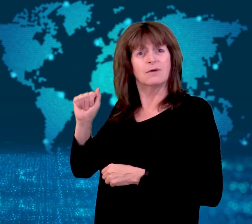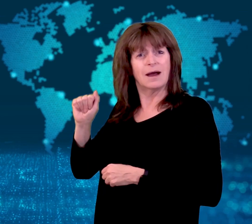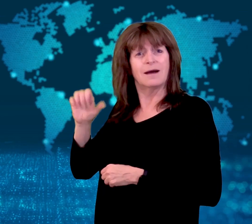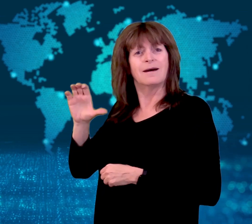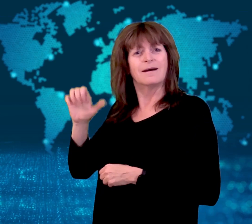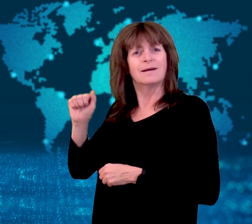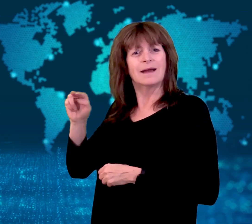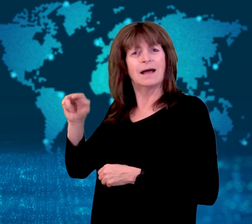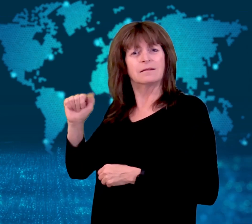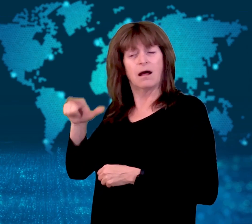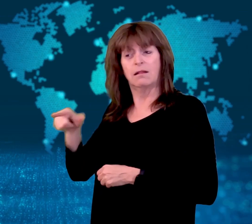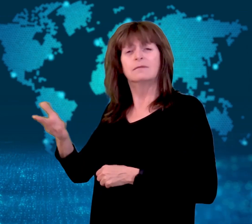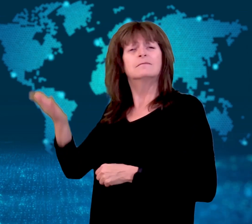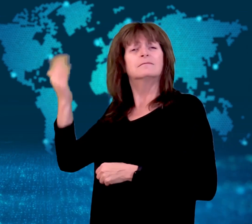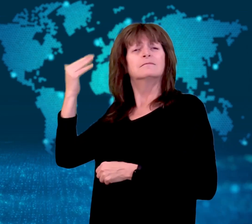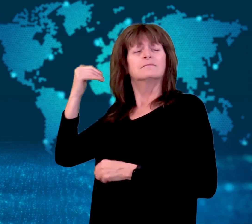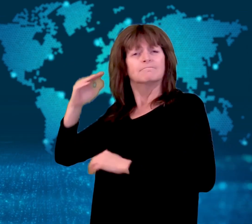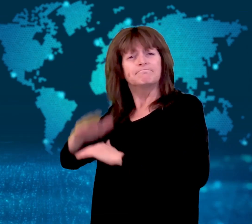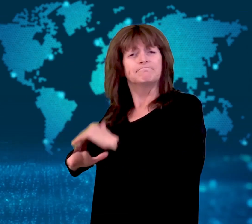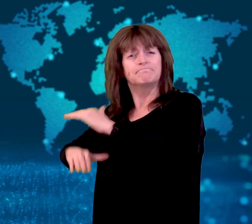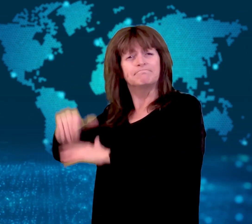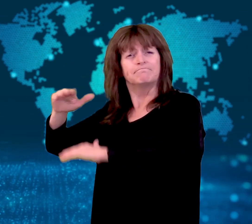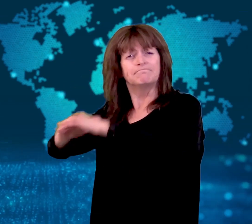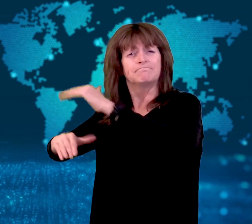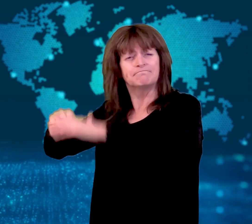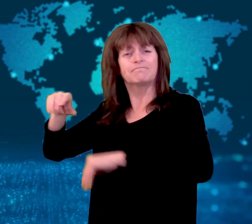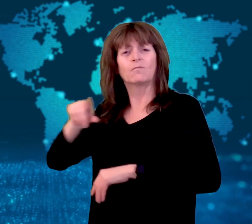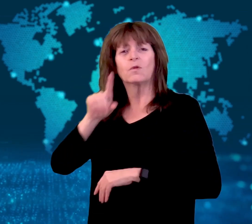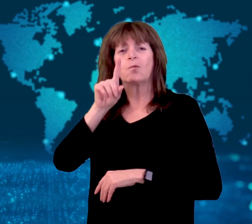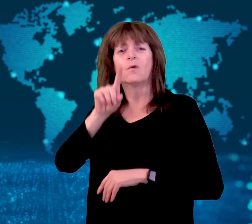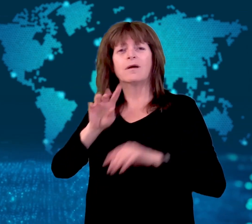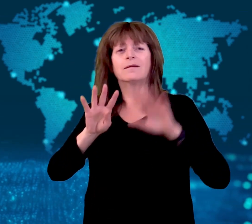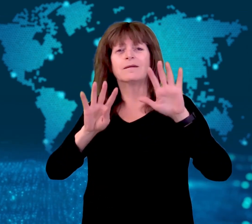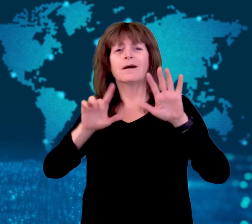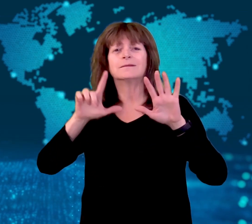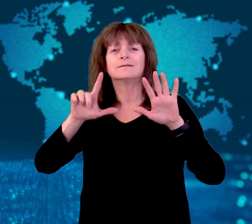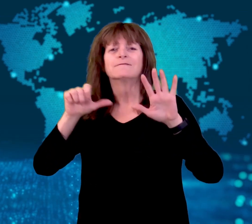was built in 1976.